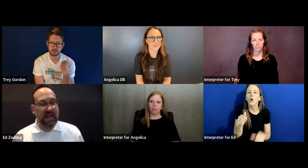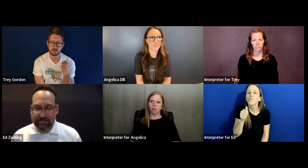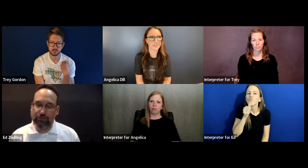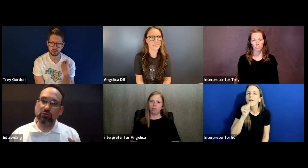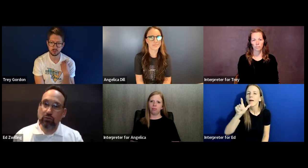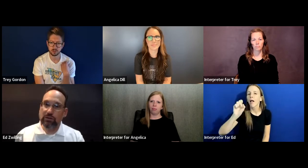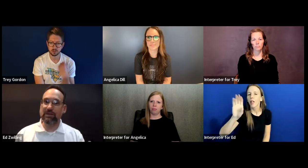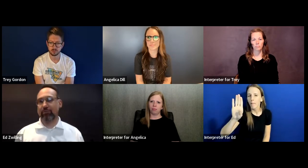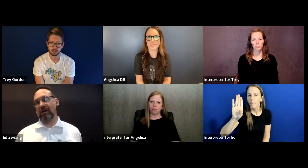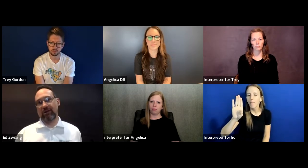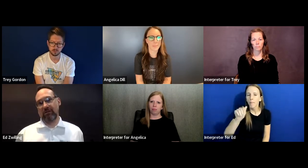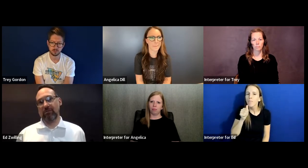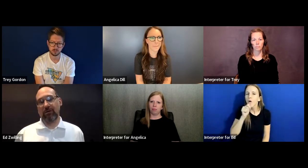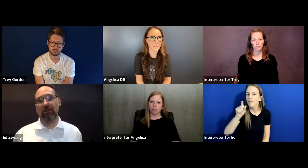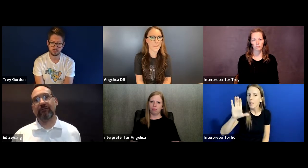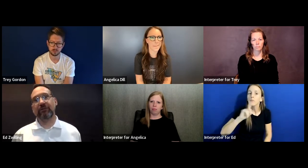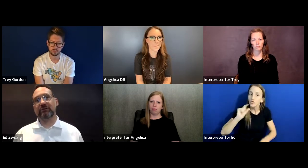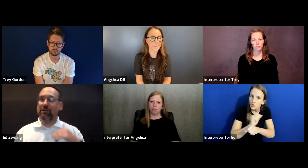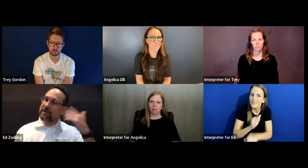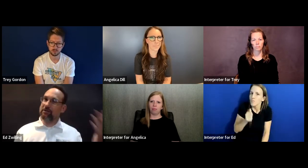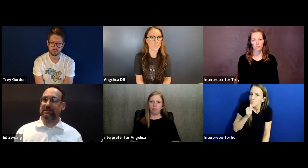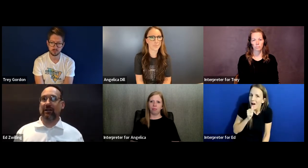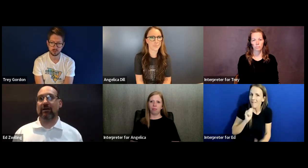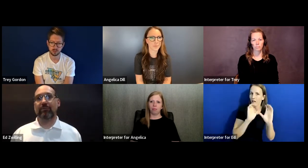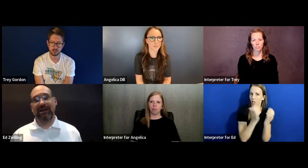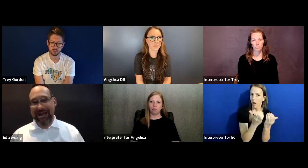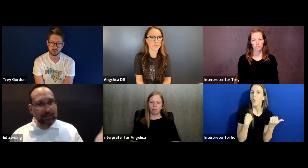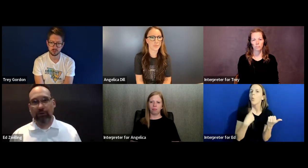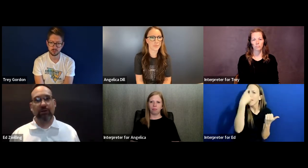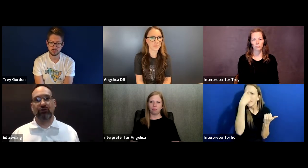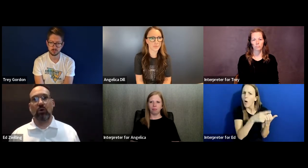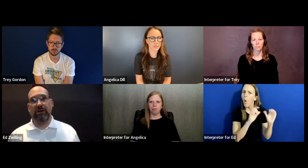has to truly be a private club there are a lot of things we think of as a club that anyone can join